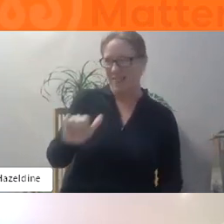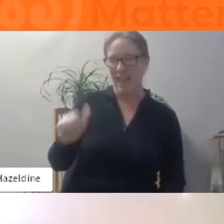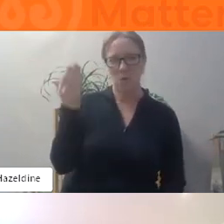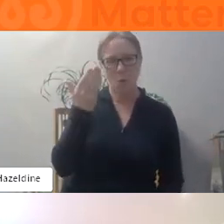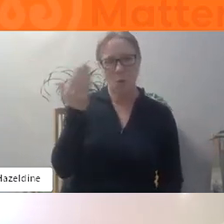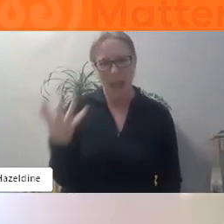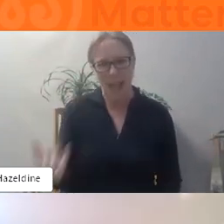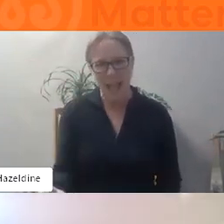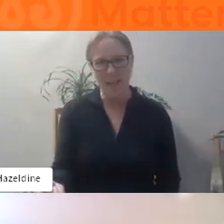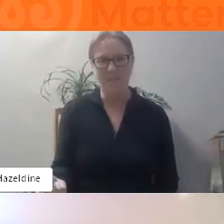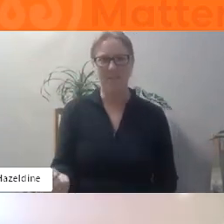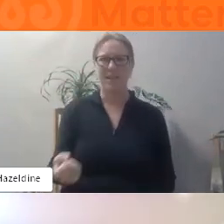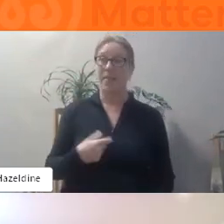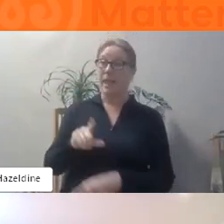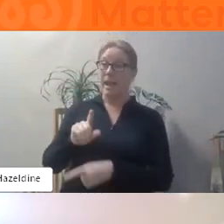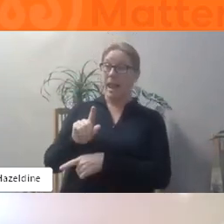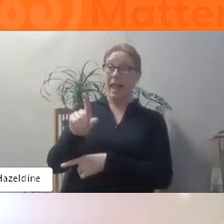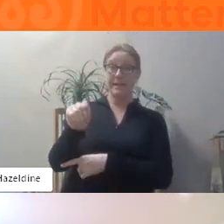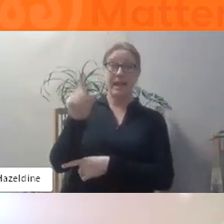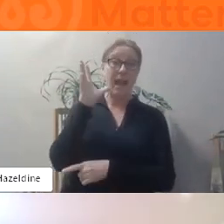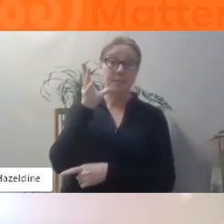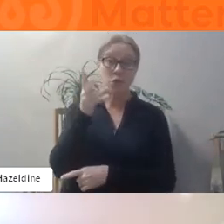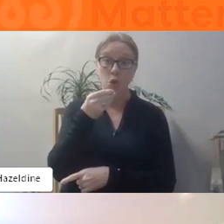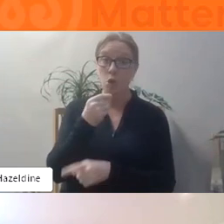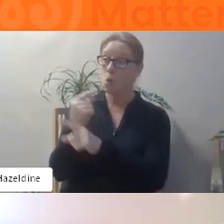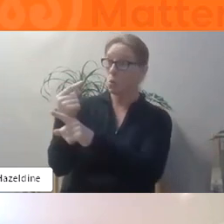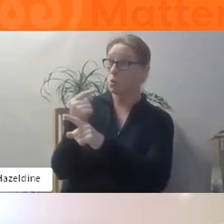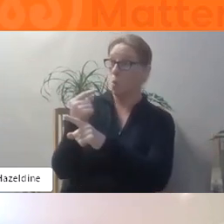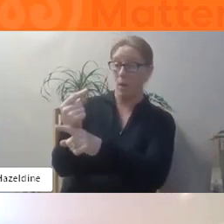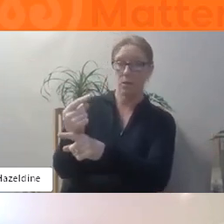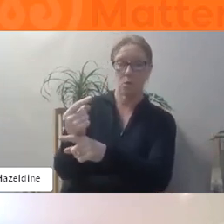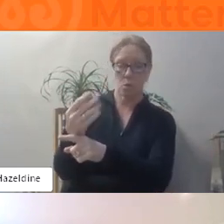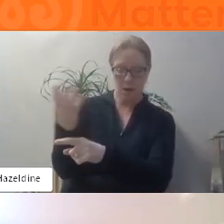Fast-forward to later in the day when I was talking to a specialist